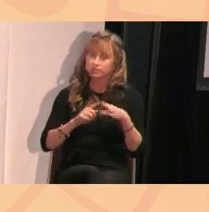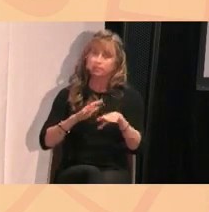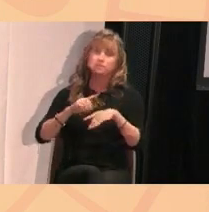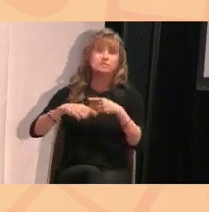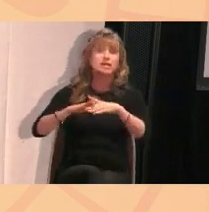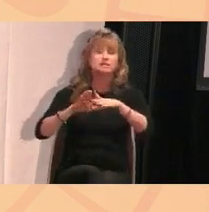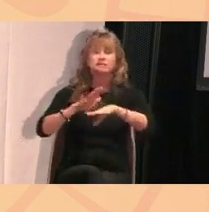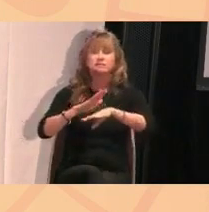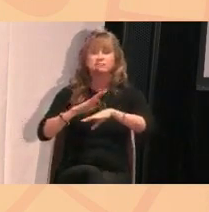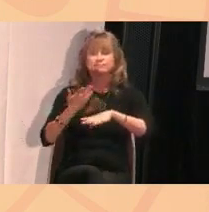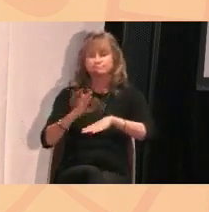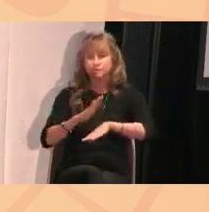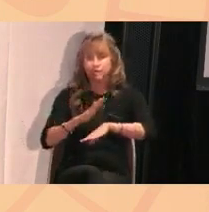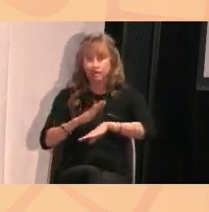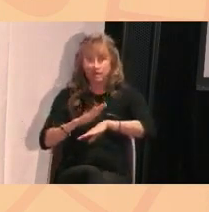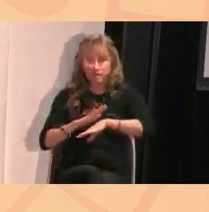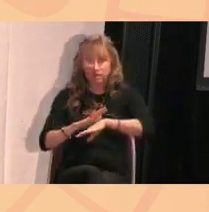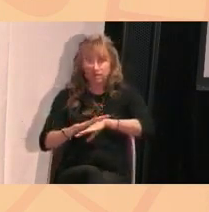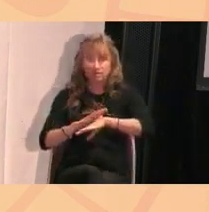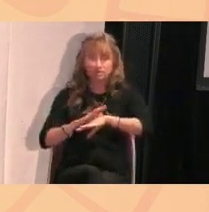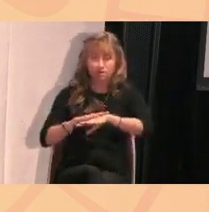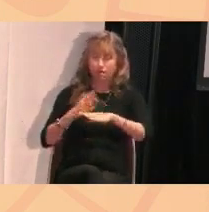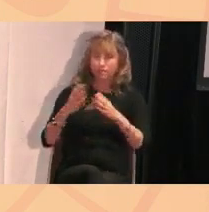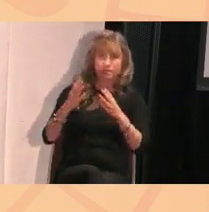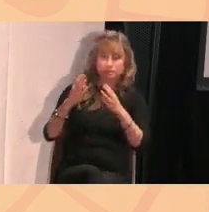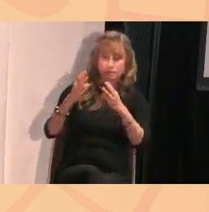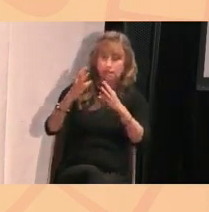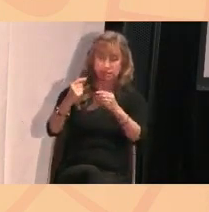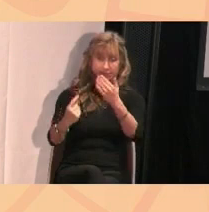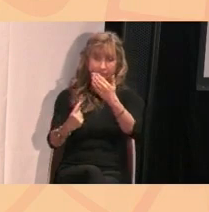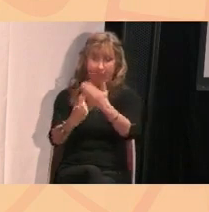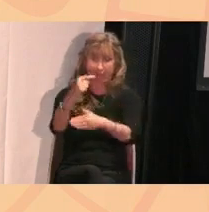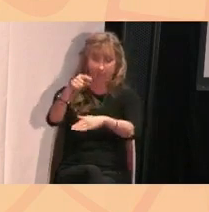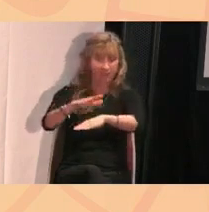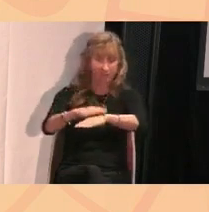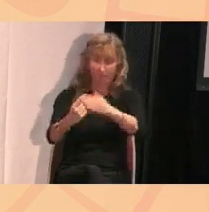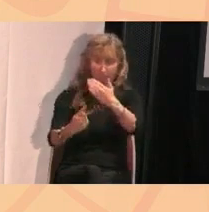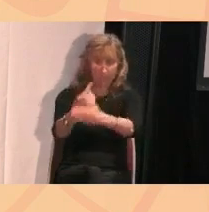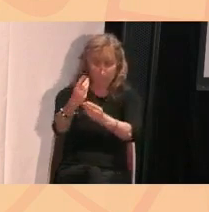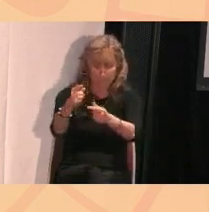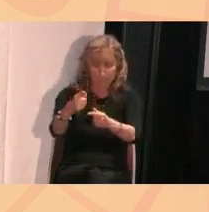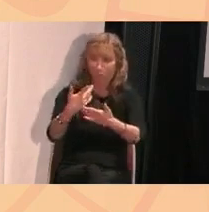How do you relate to that site? And the third is the time.